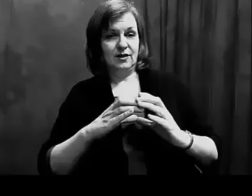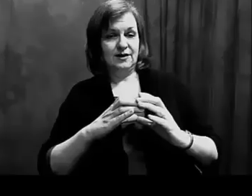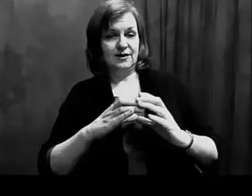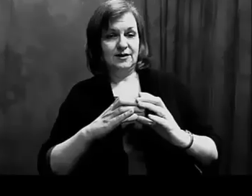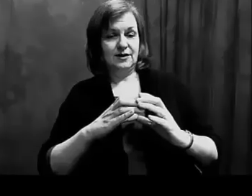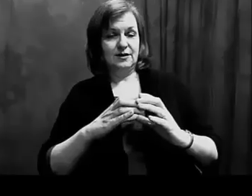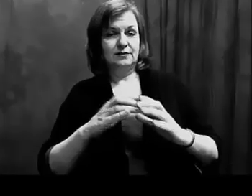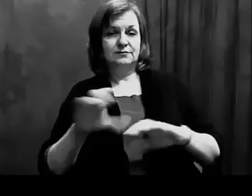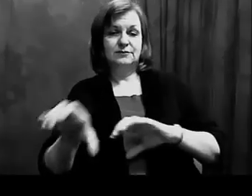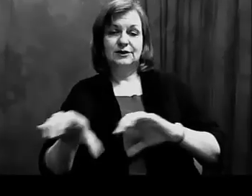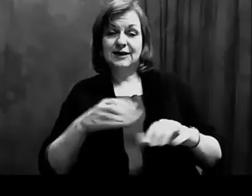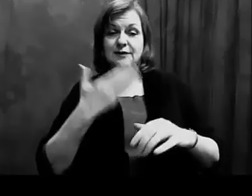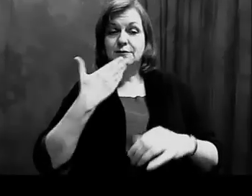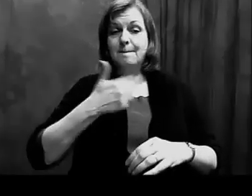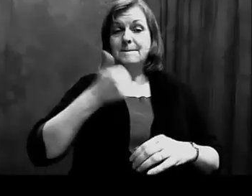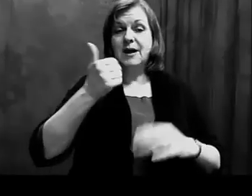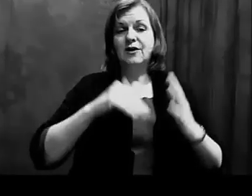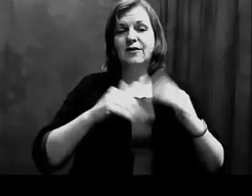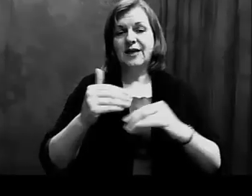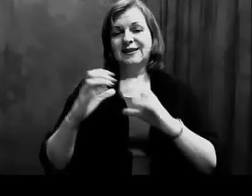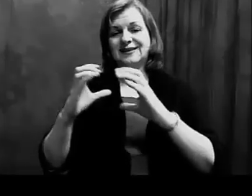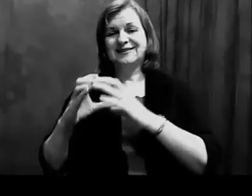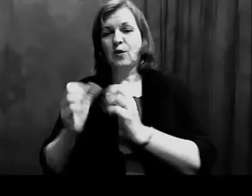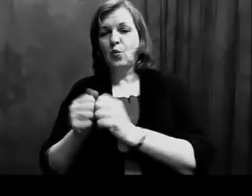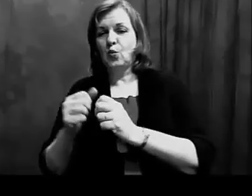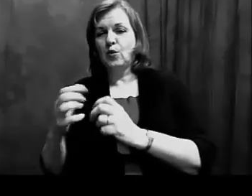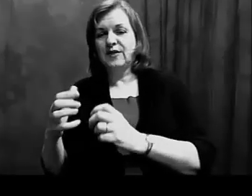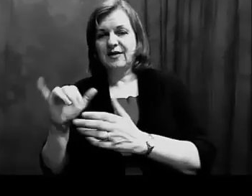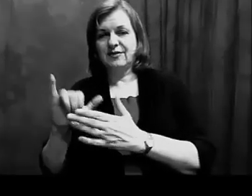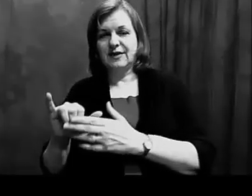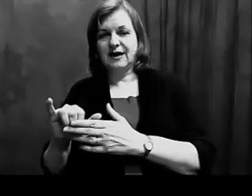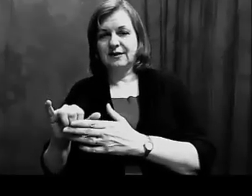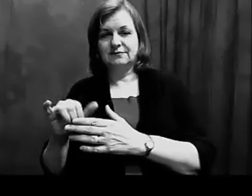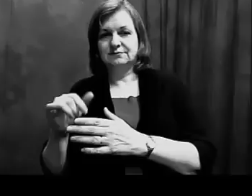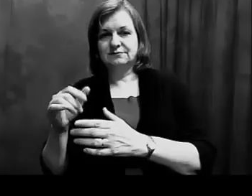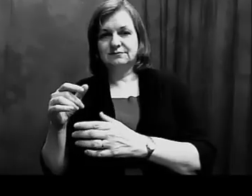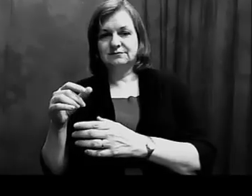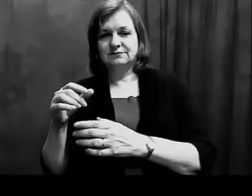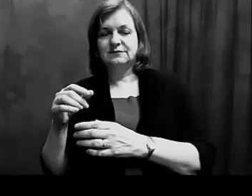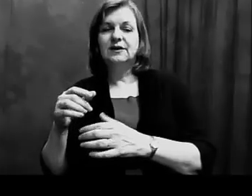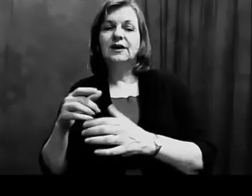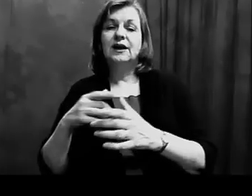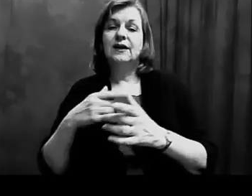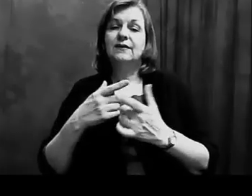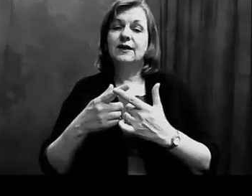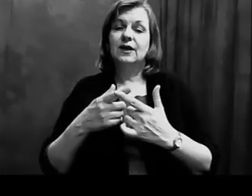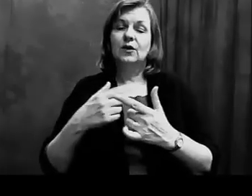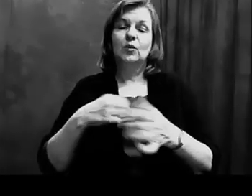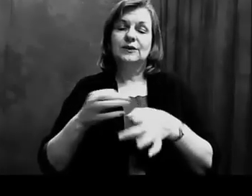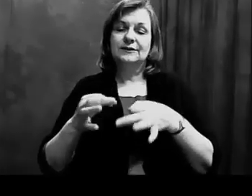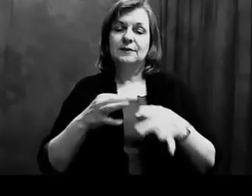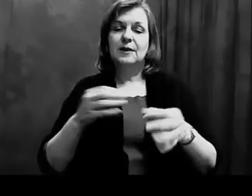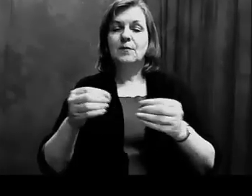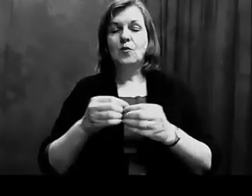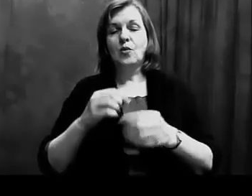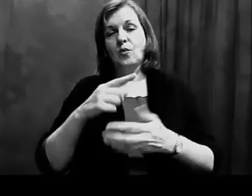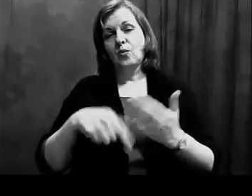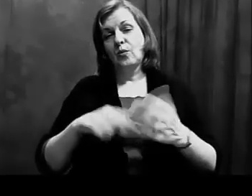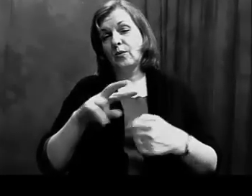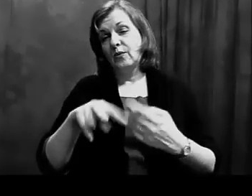better than a cell without it we will come back to this later and think about it more what it actually means